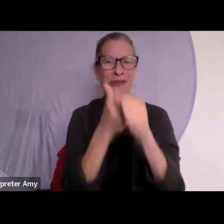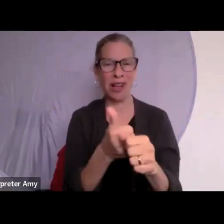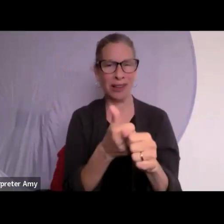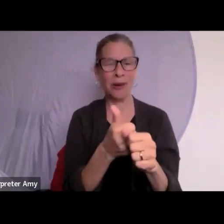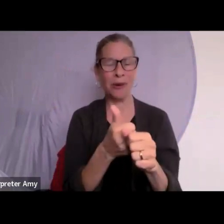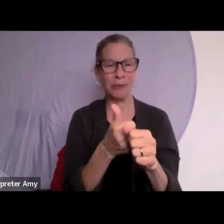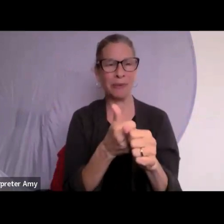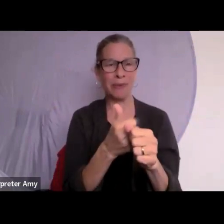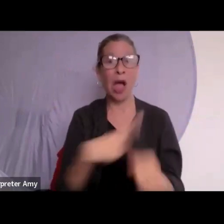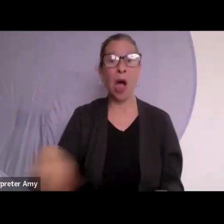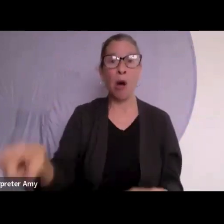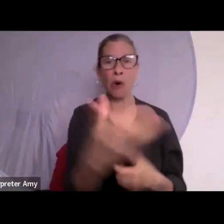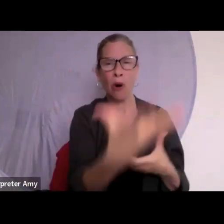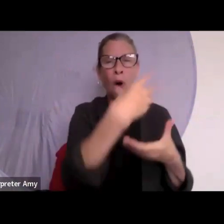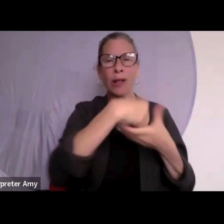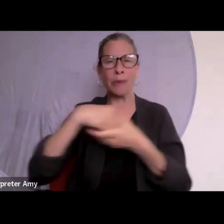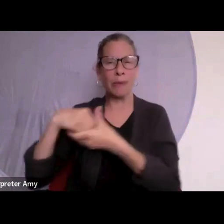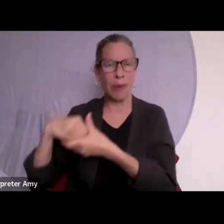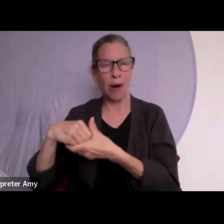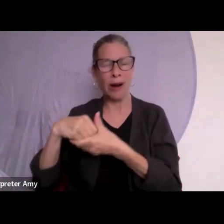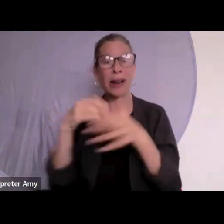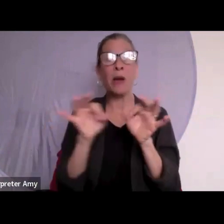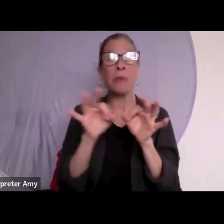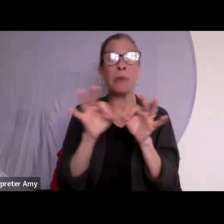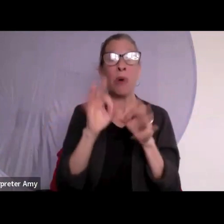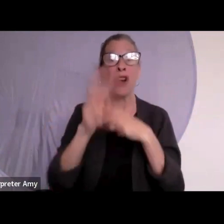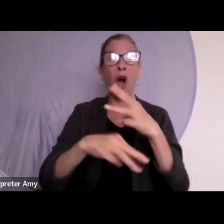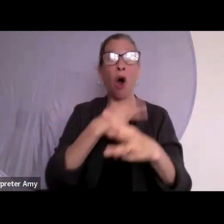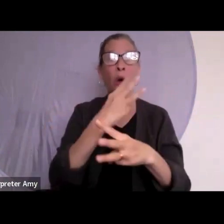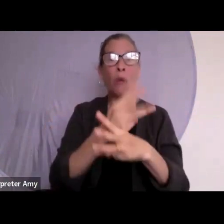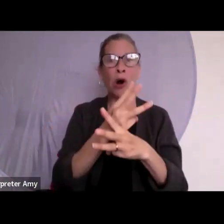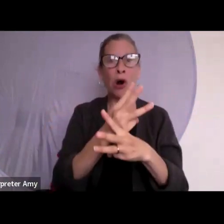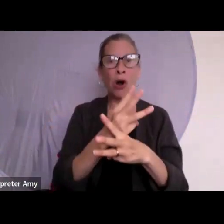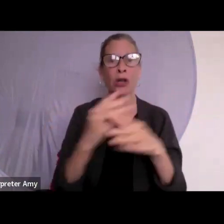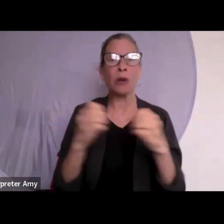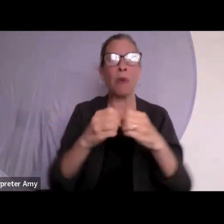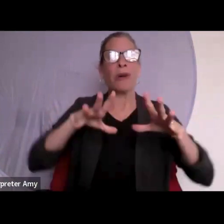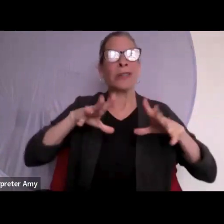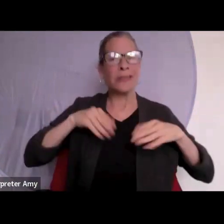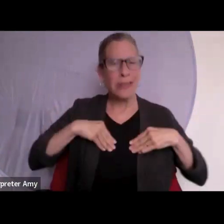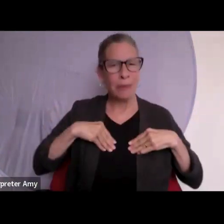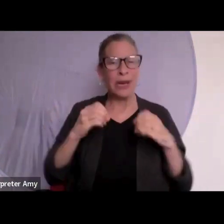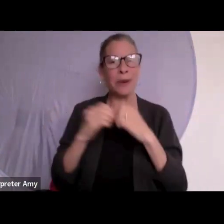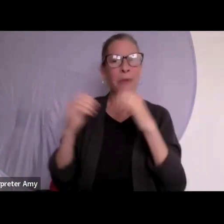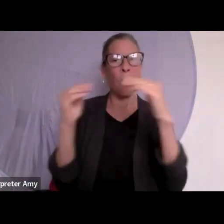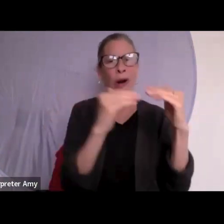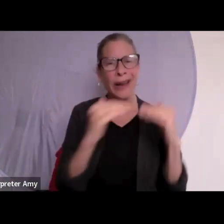all a part of that making sure that our world is more accepting and more accessible and our communities more accessible.